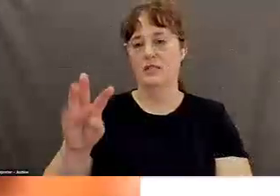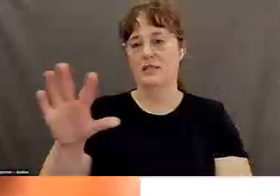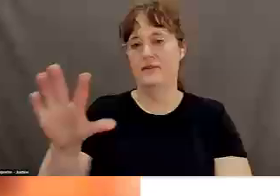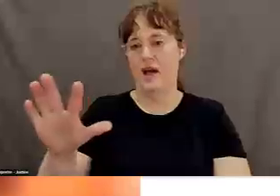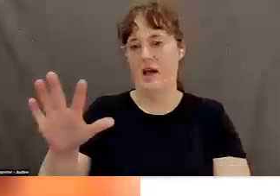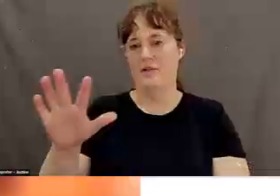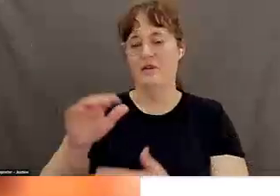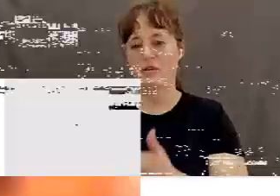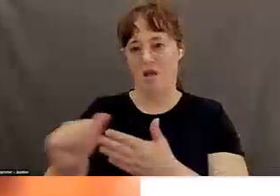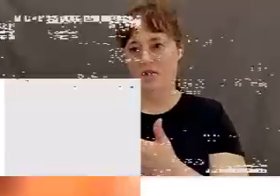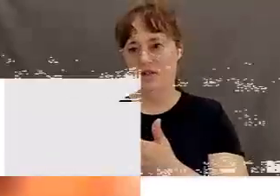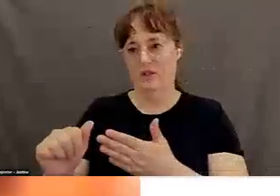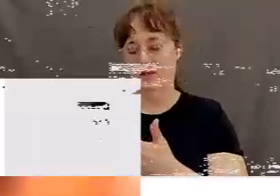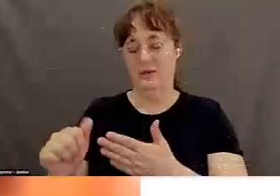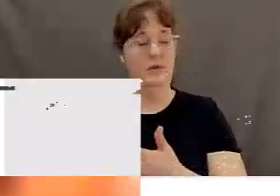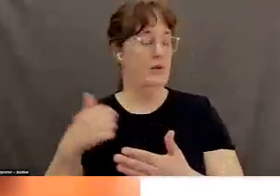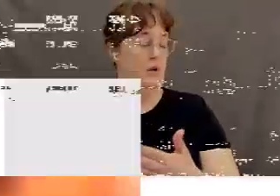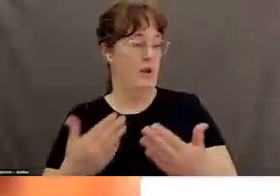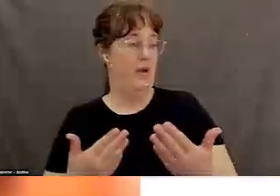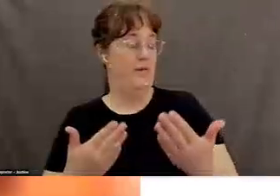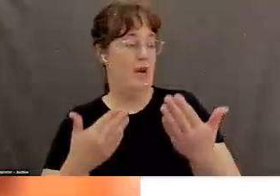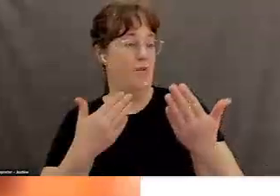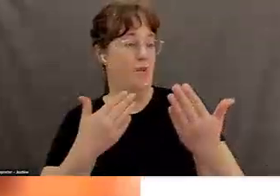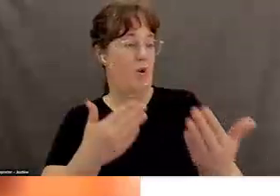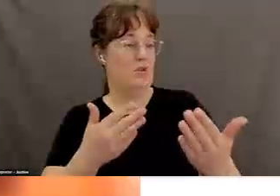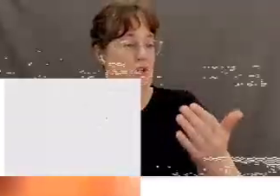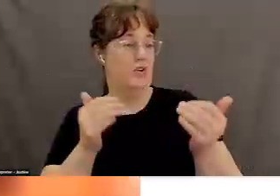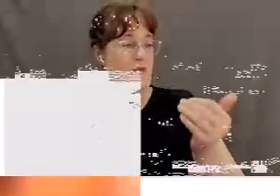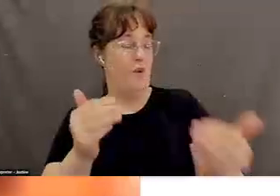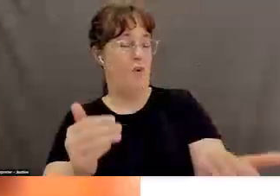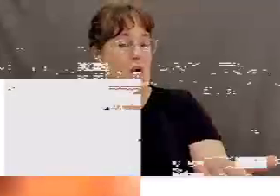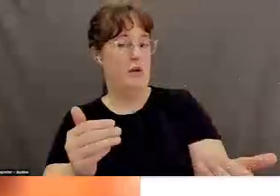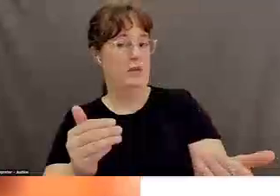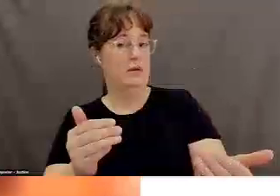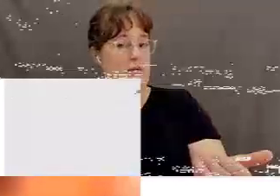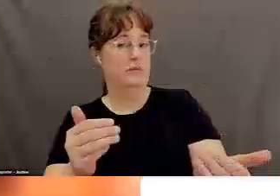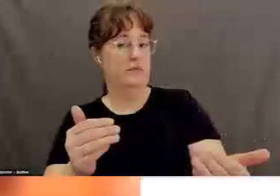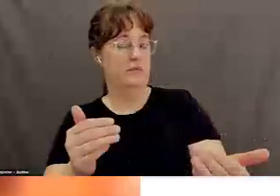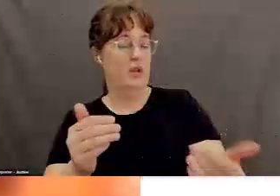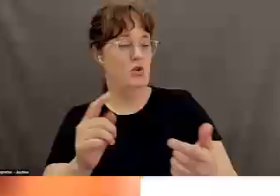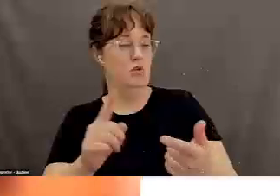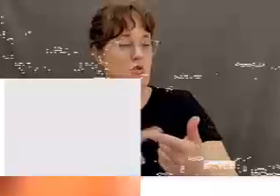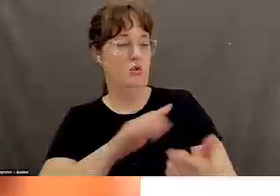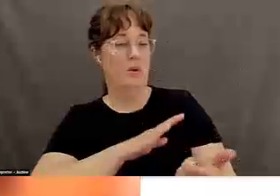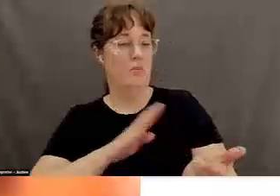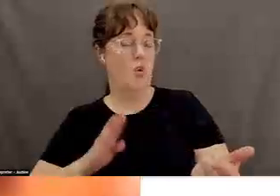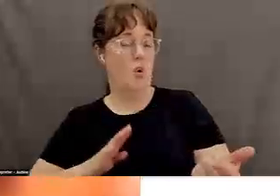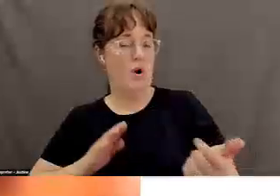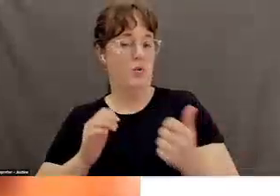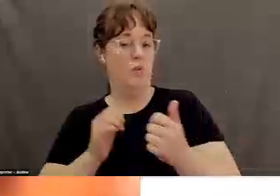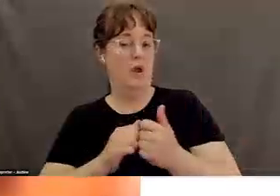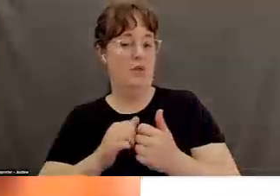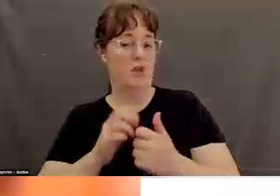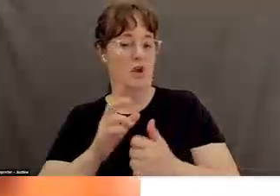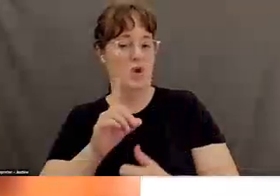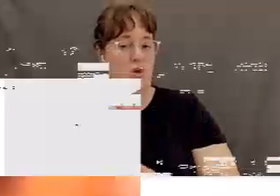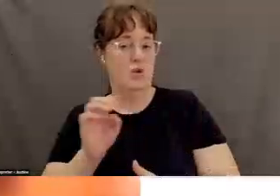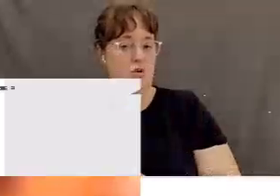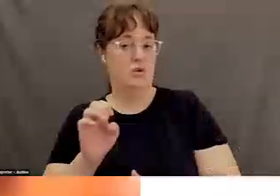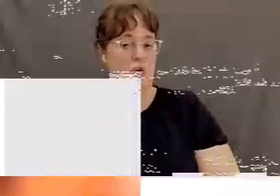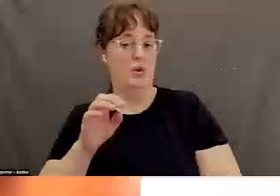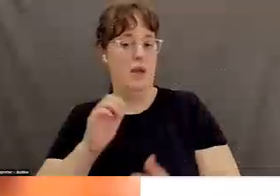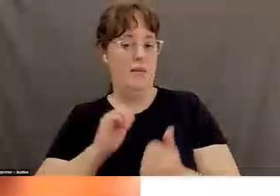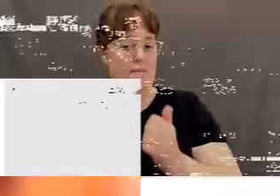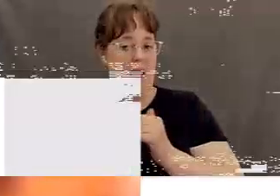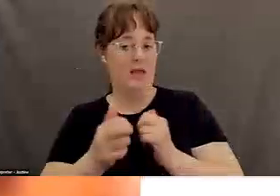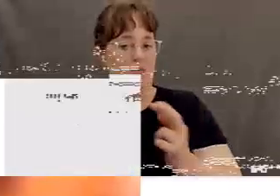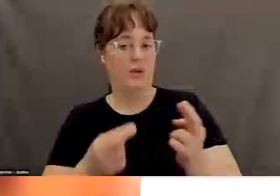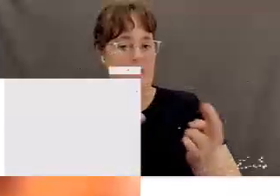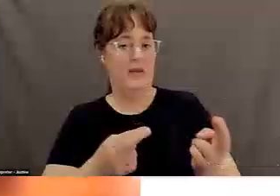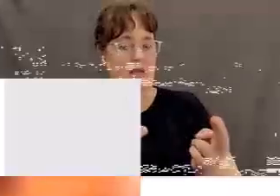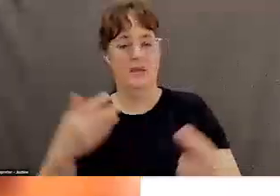Boardroom: Is there a motion to forward Resolution R202605 to the Board with a due pass recommendation? Mrs. Roscoe, I'll make that motion. Is there a second?